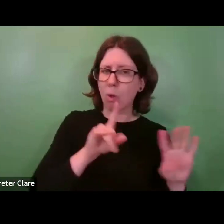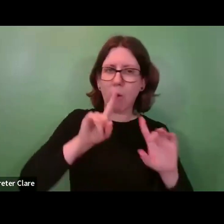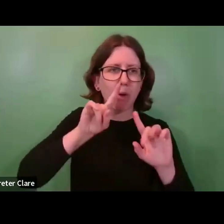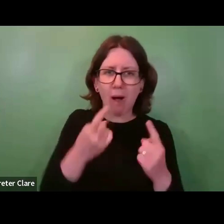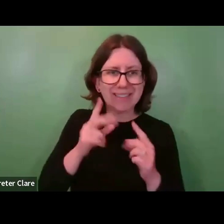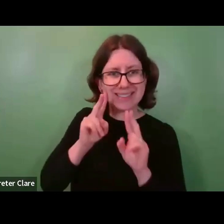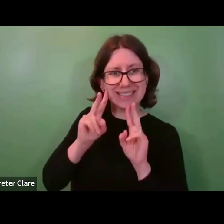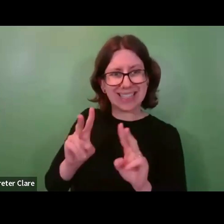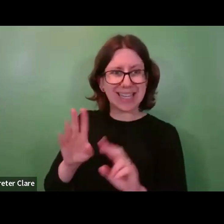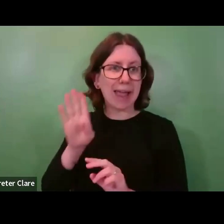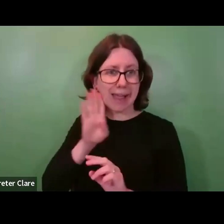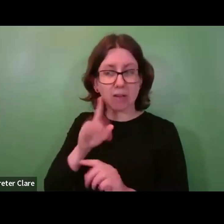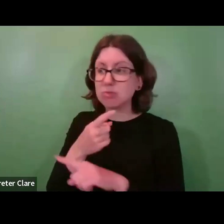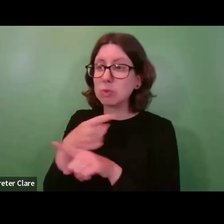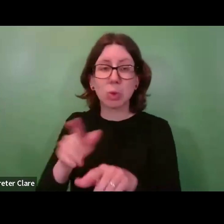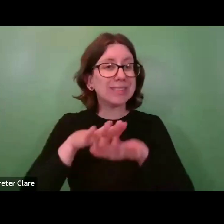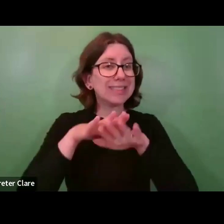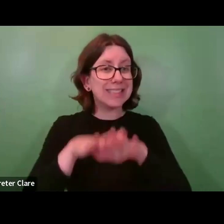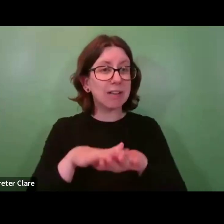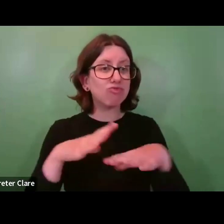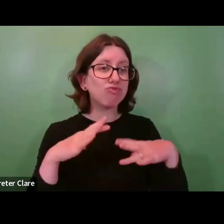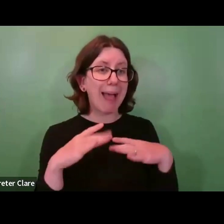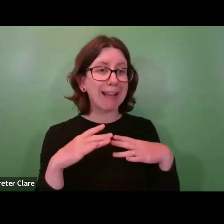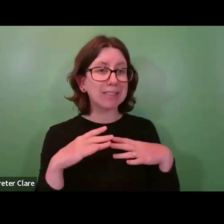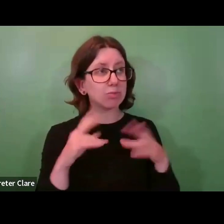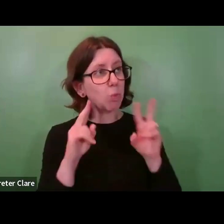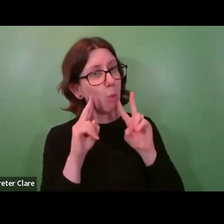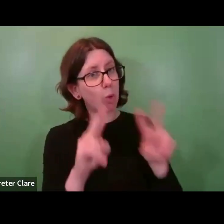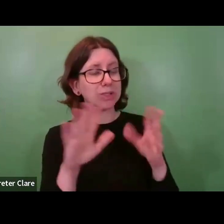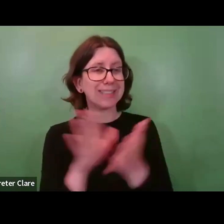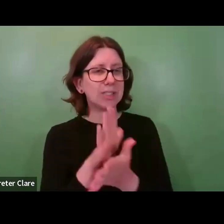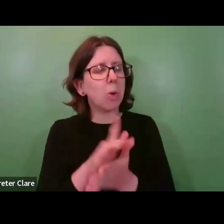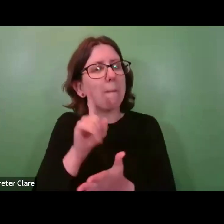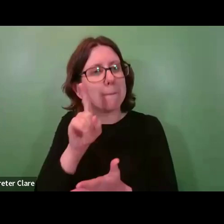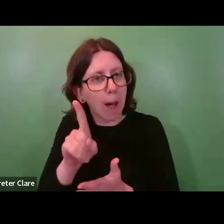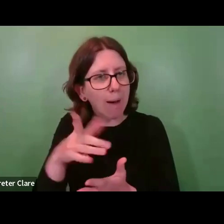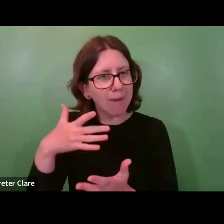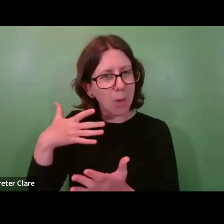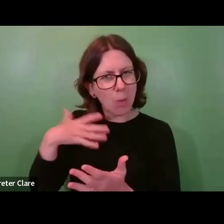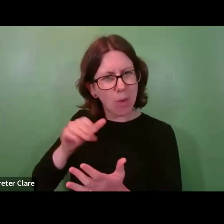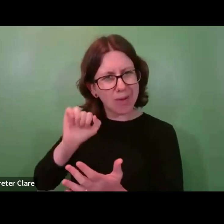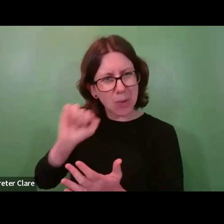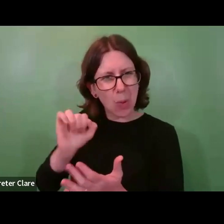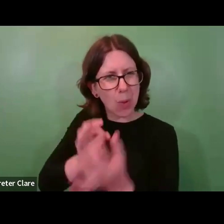and relax and just enjoy. But we do very much want to hear from you and hear your questions and your thoughts.